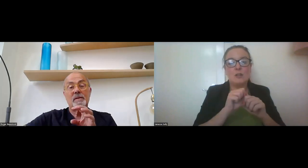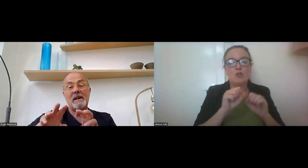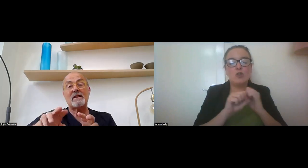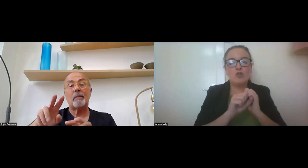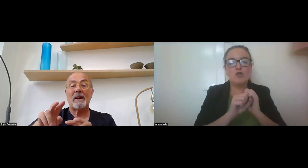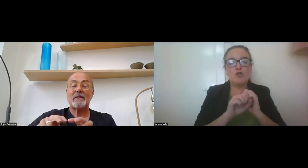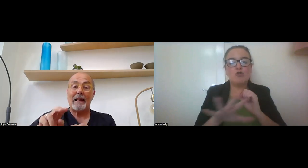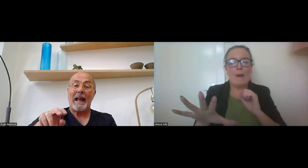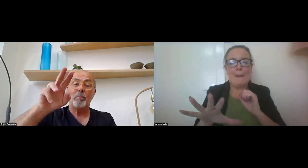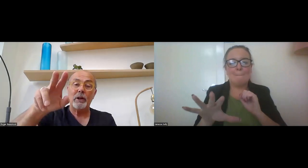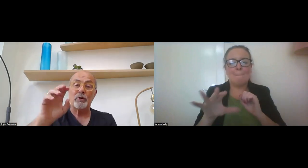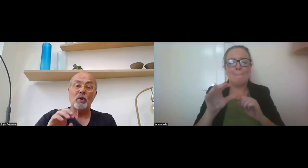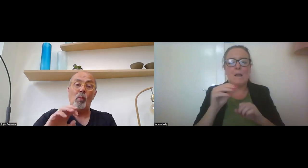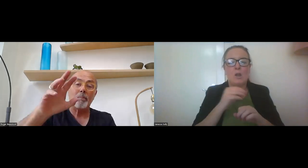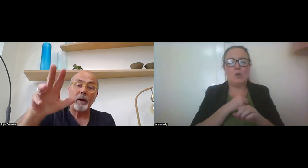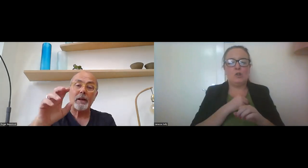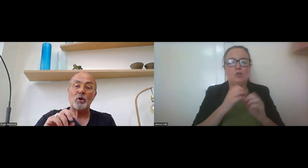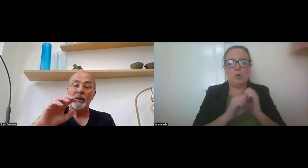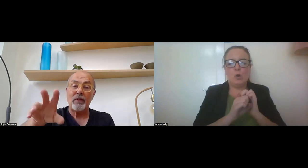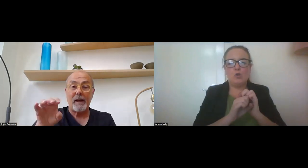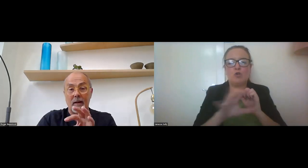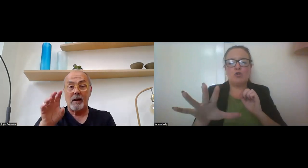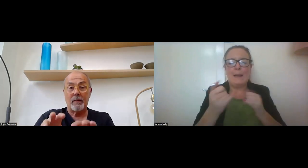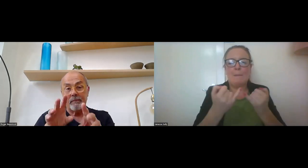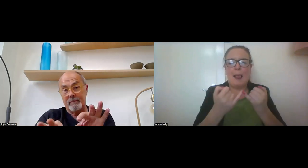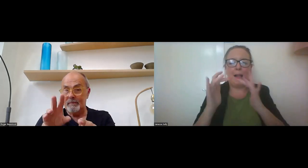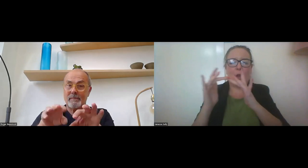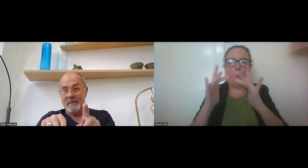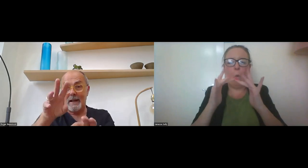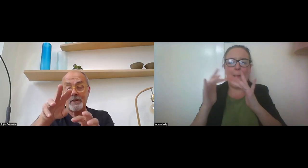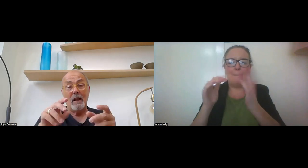which means they're basically outputting onto a web page or an event live text.